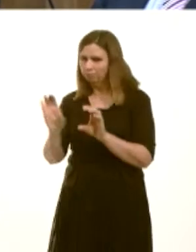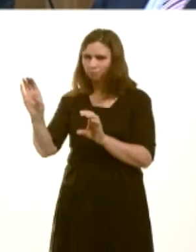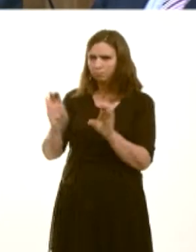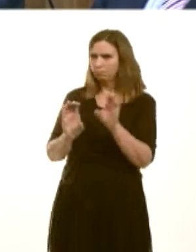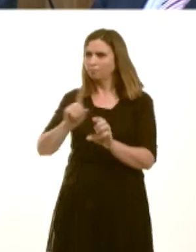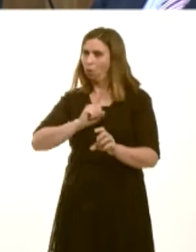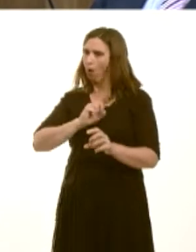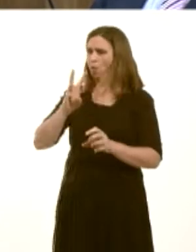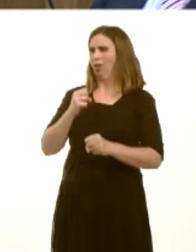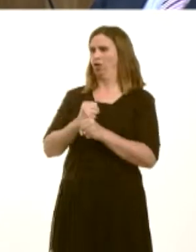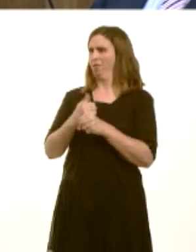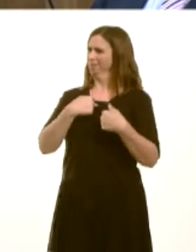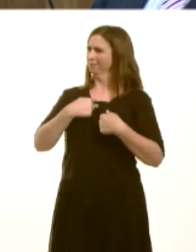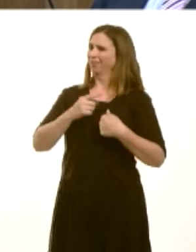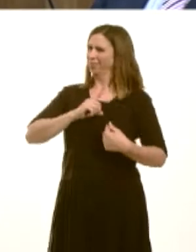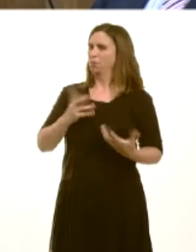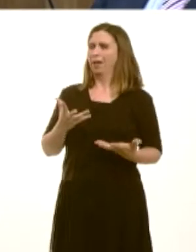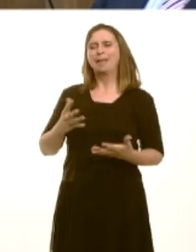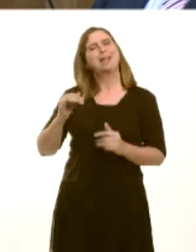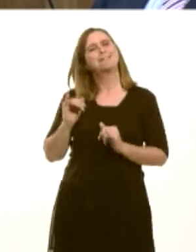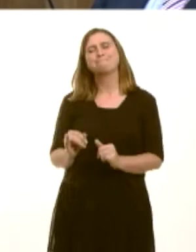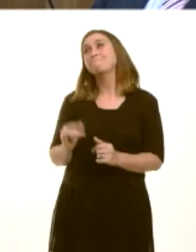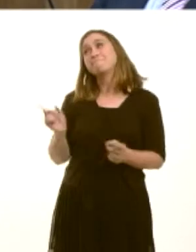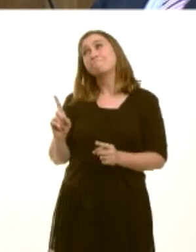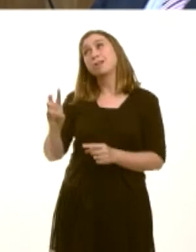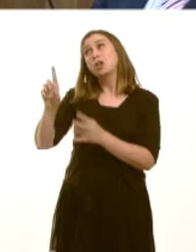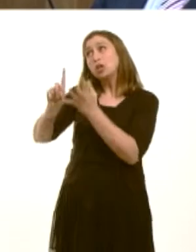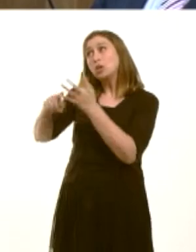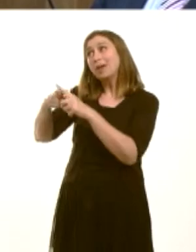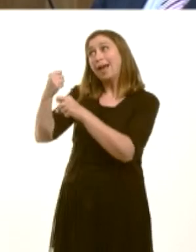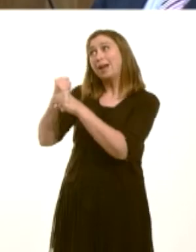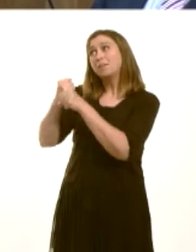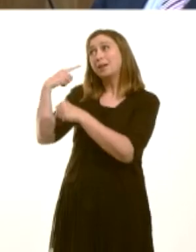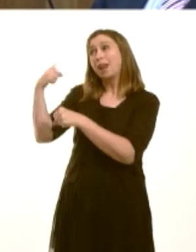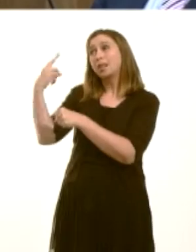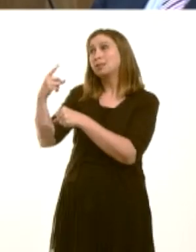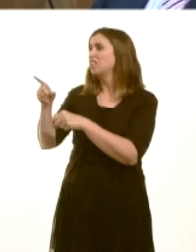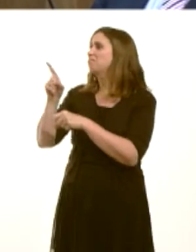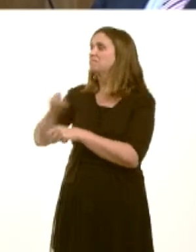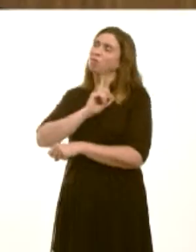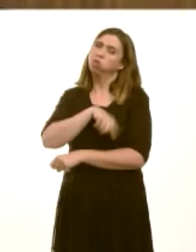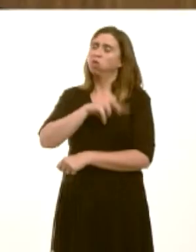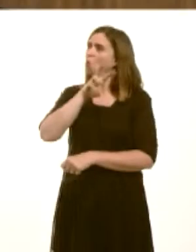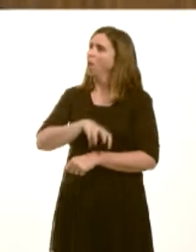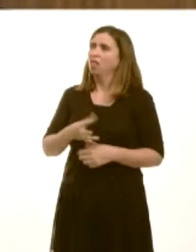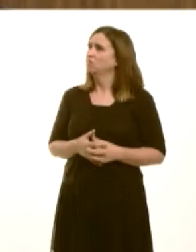Government. It is a shame we donít have a UK Government thatís willing to work hard for the people of Wales. Andrew R.T. Davies: You couldnít name one,